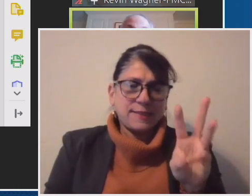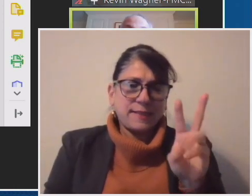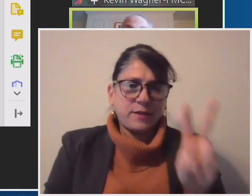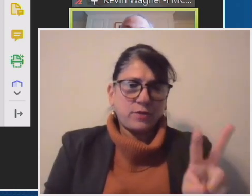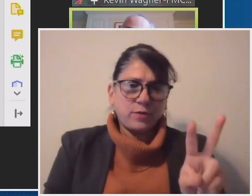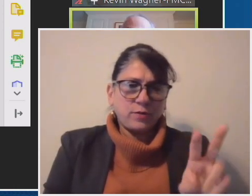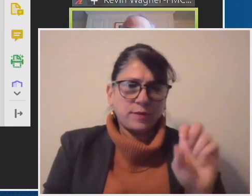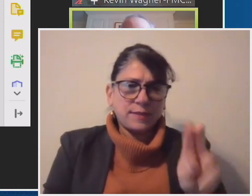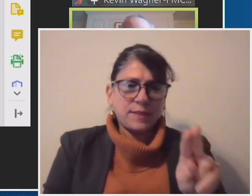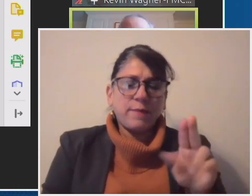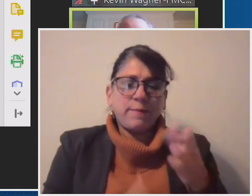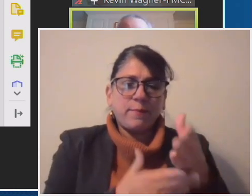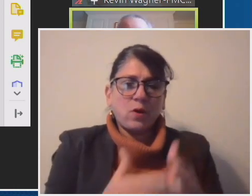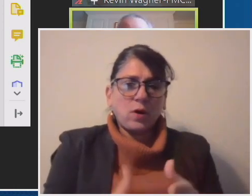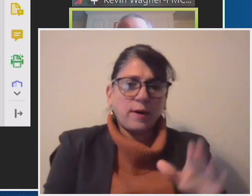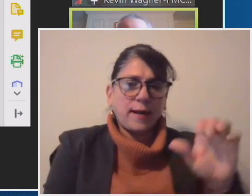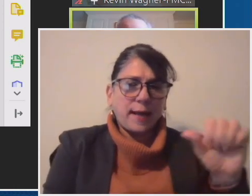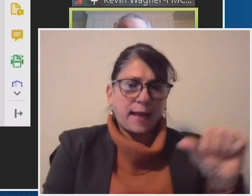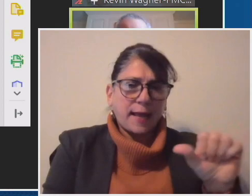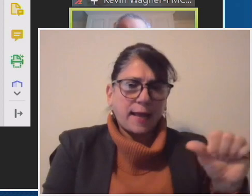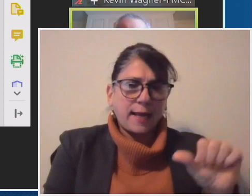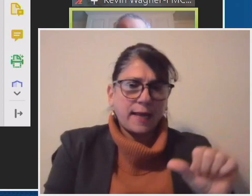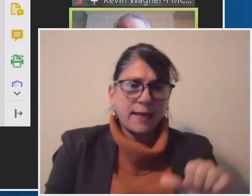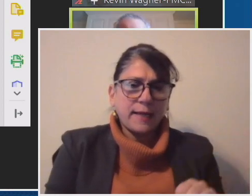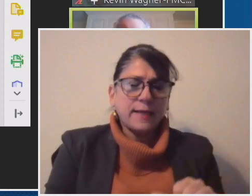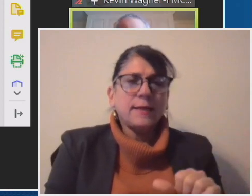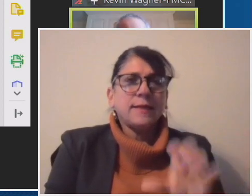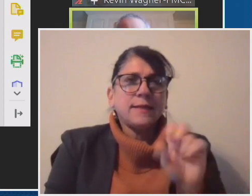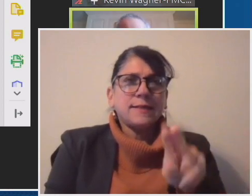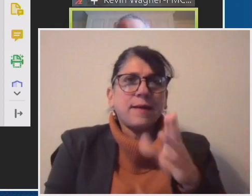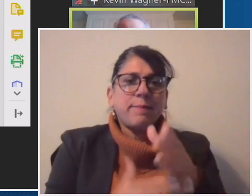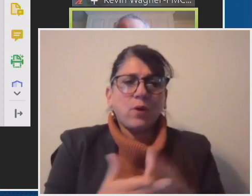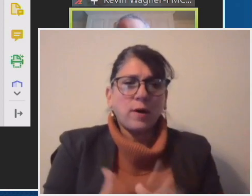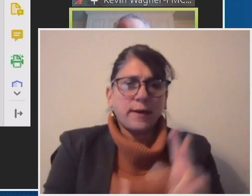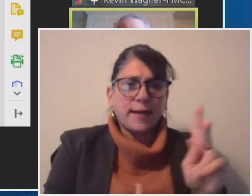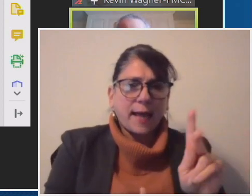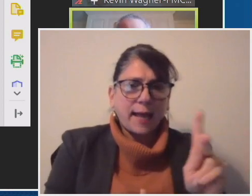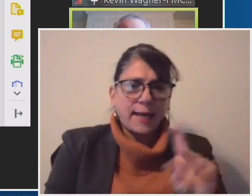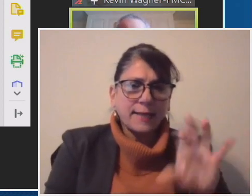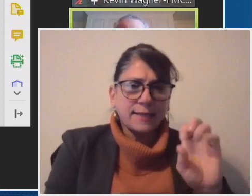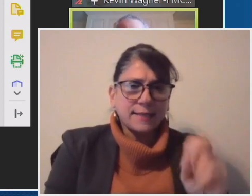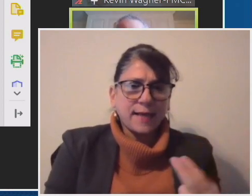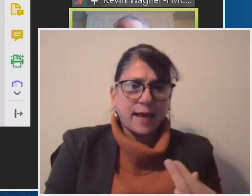L is financial responsibility, subpart K as cash management. Requesting funds.